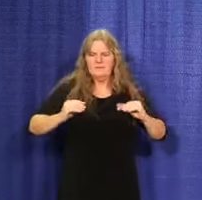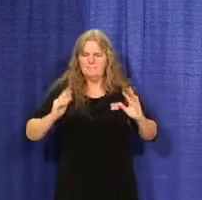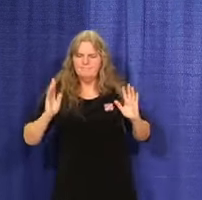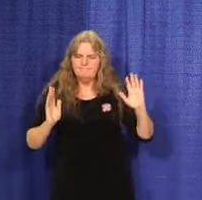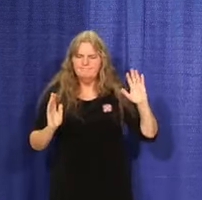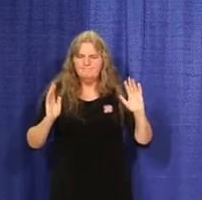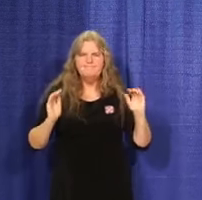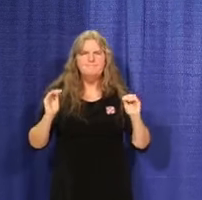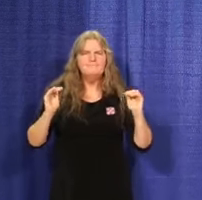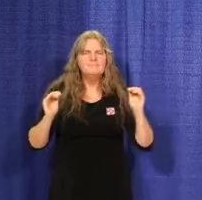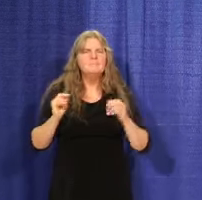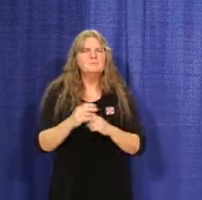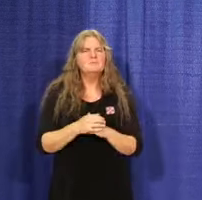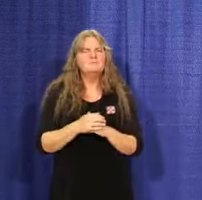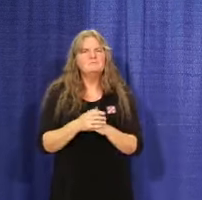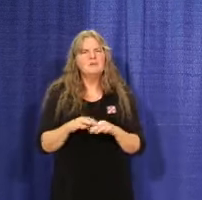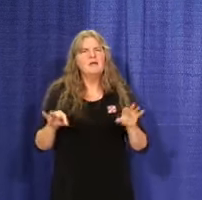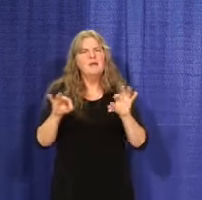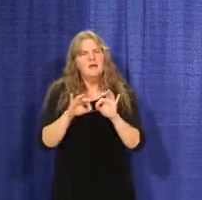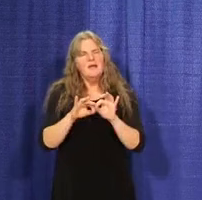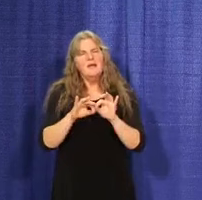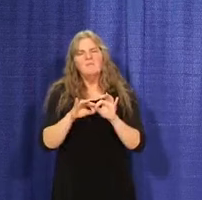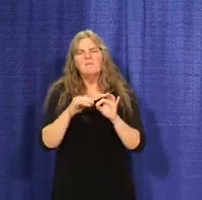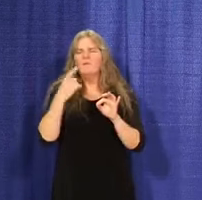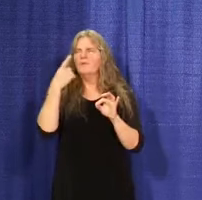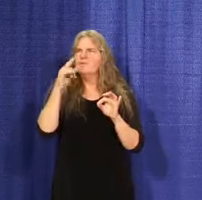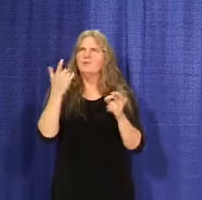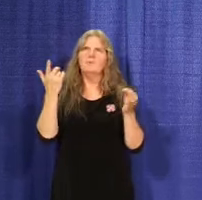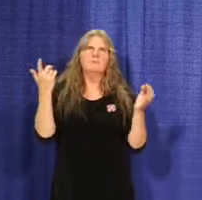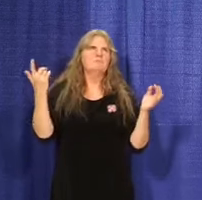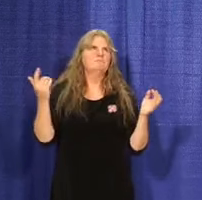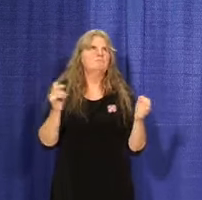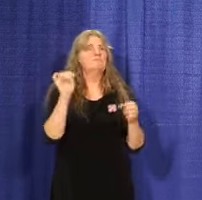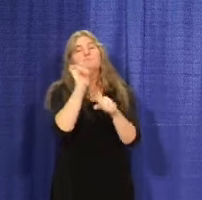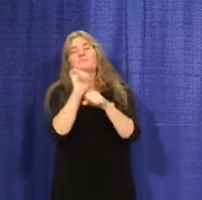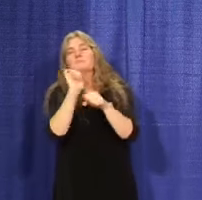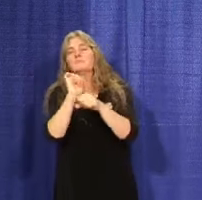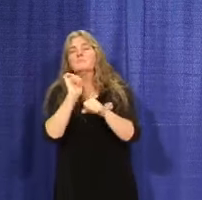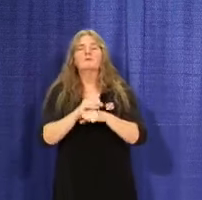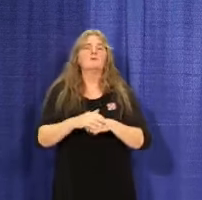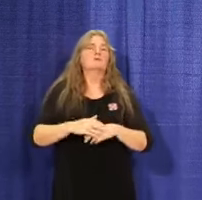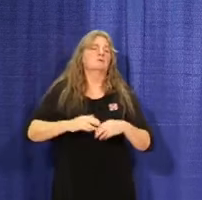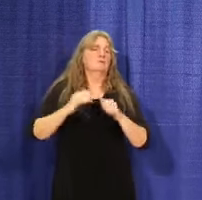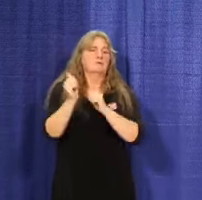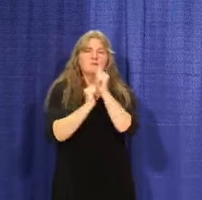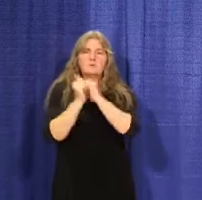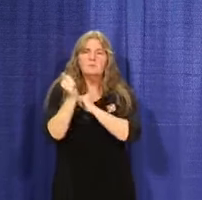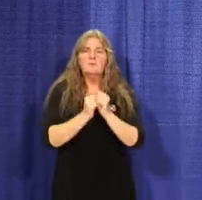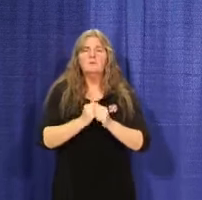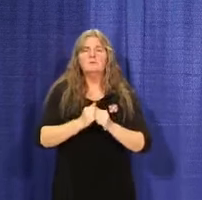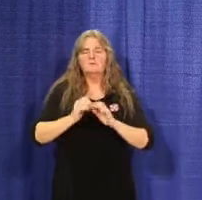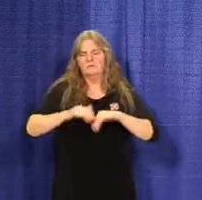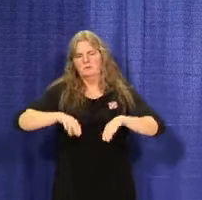We need to that in order to work, play sports, go out, keep our kids in school, play music,